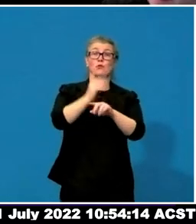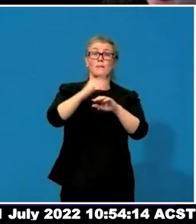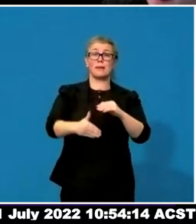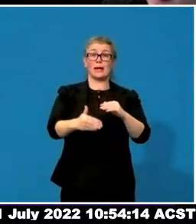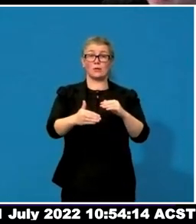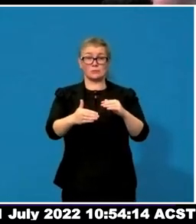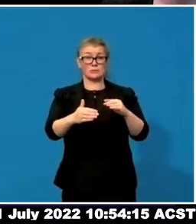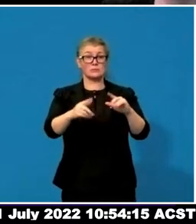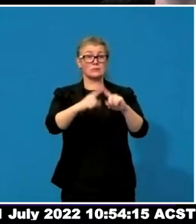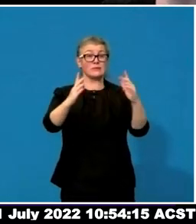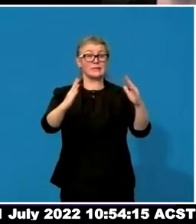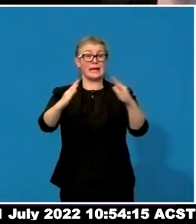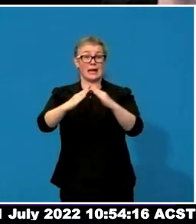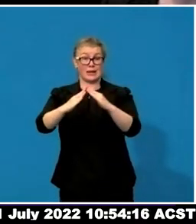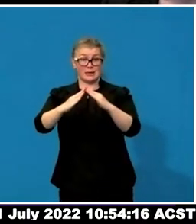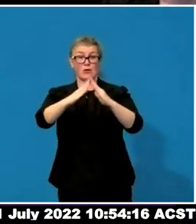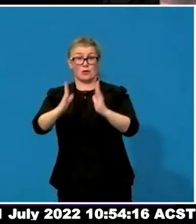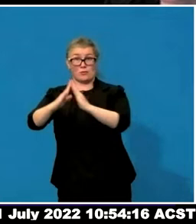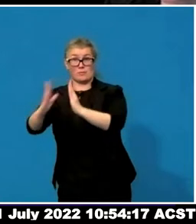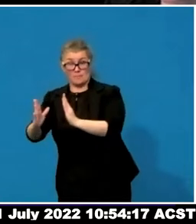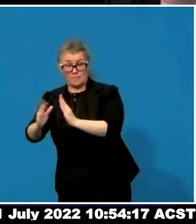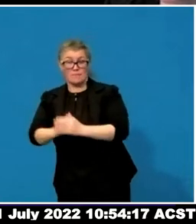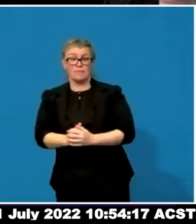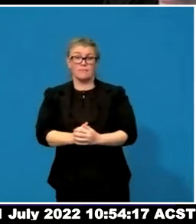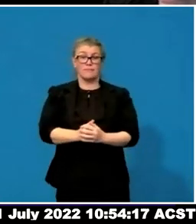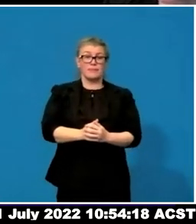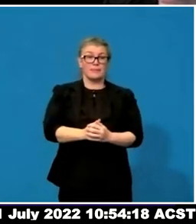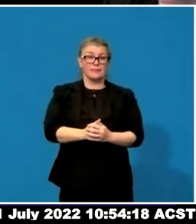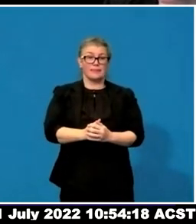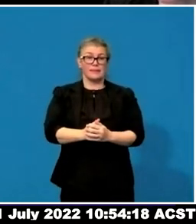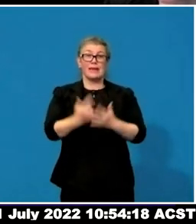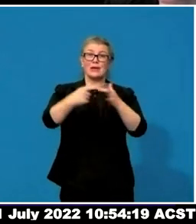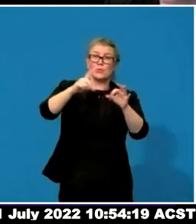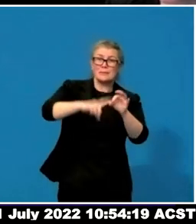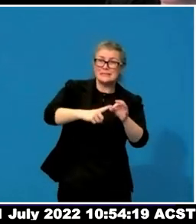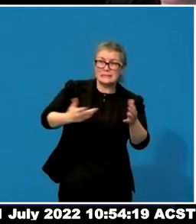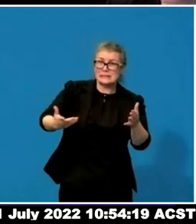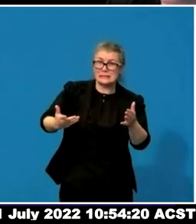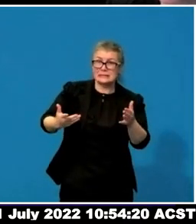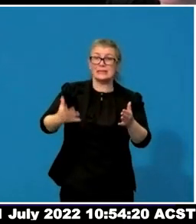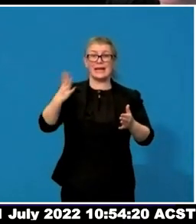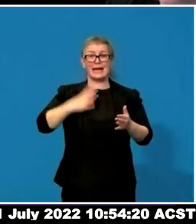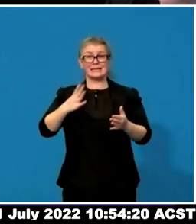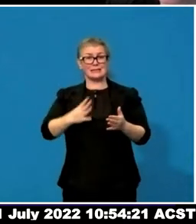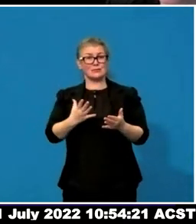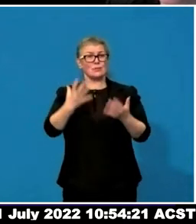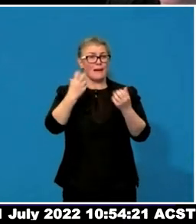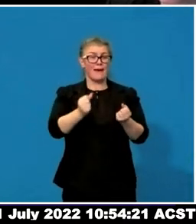the pooling of equipment and the need for capacity-building and more active case management under the scheme.